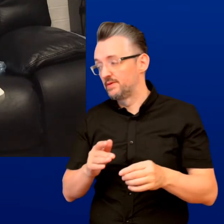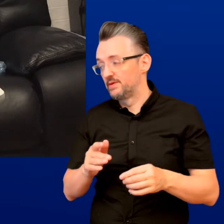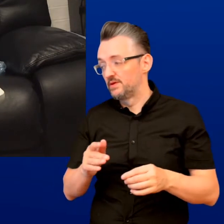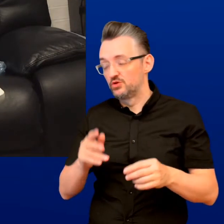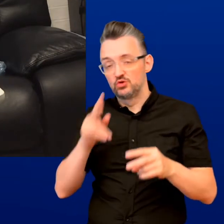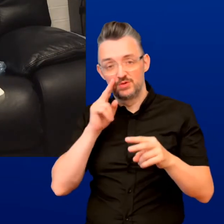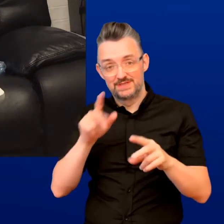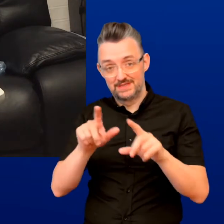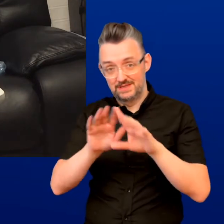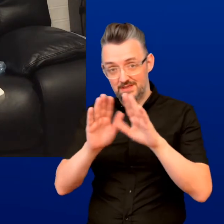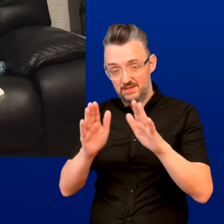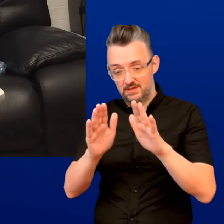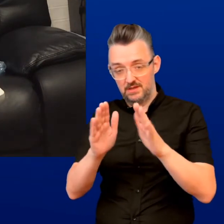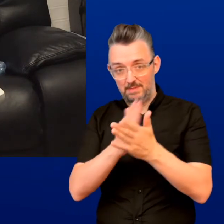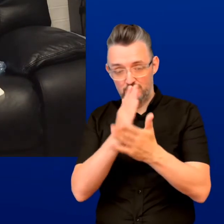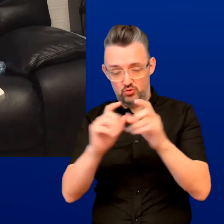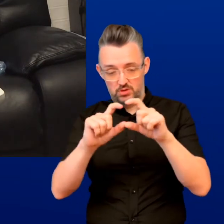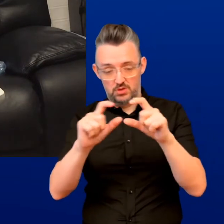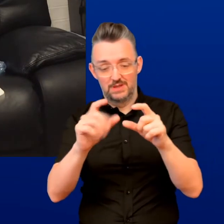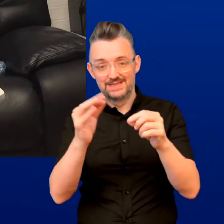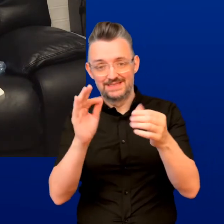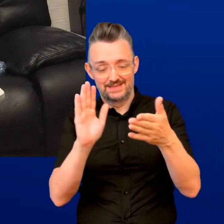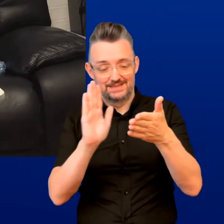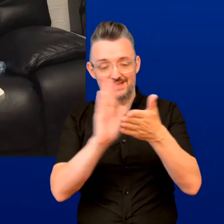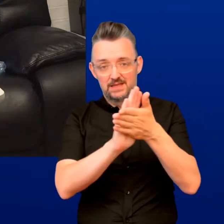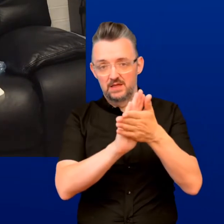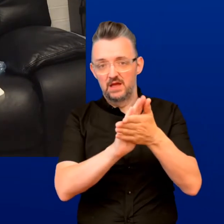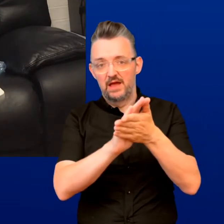The stencil must be firmly flattened against the surface so